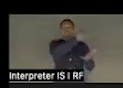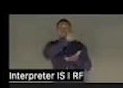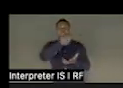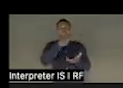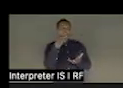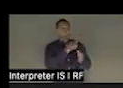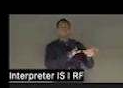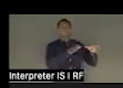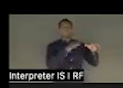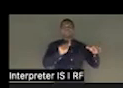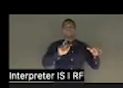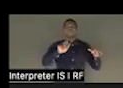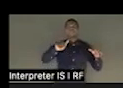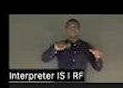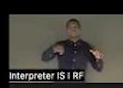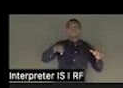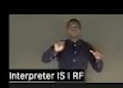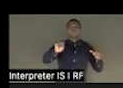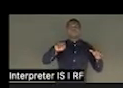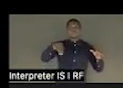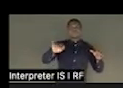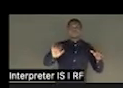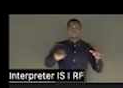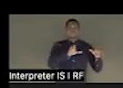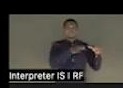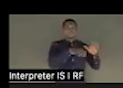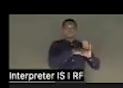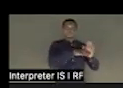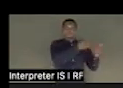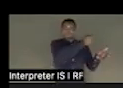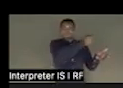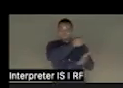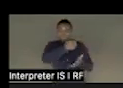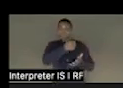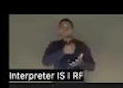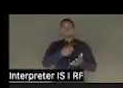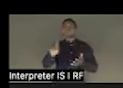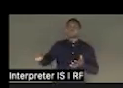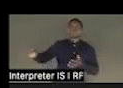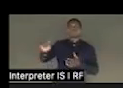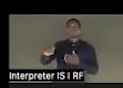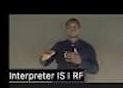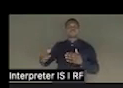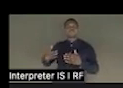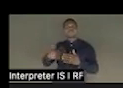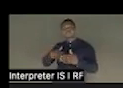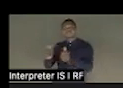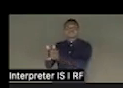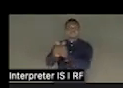university and one disabled persons organization in three countries and then Funka provides the accessibility expertise.